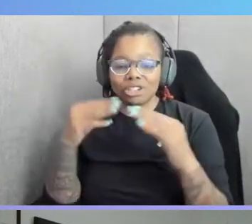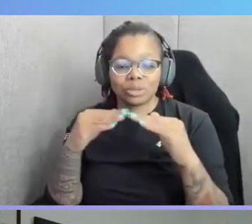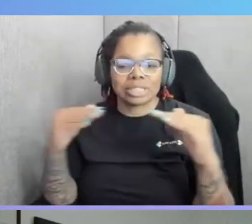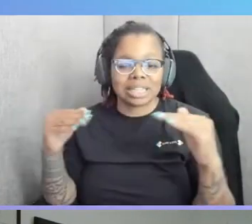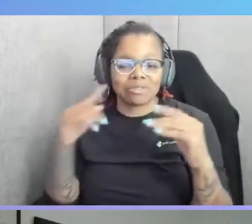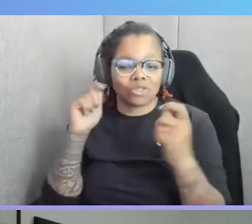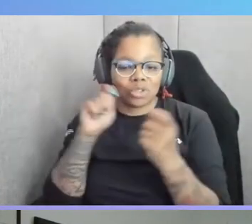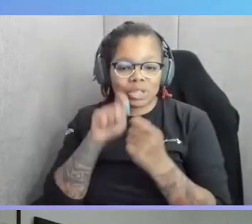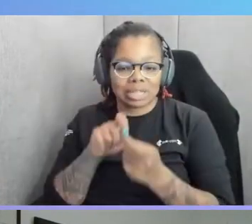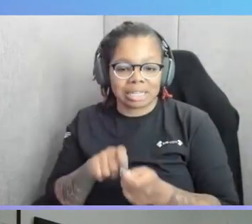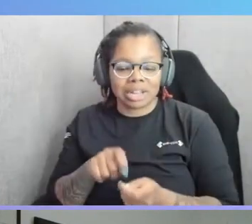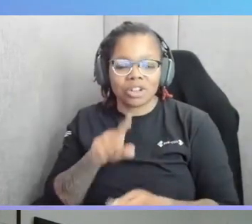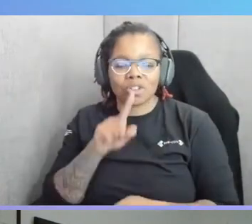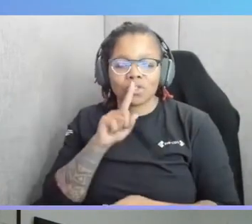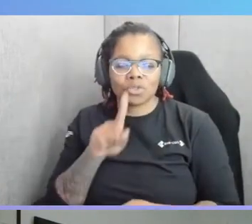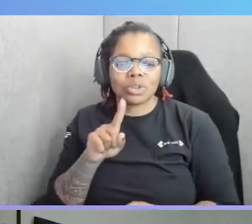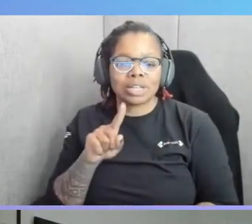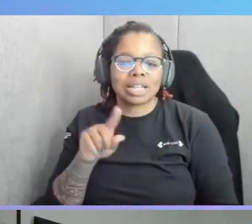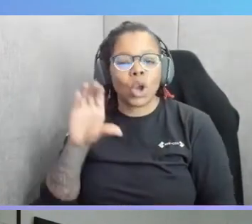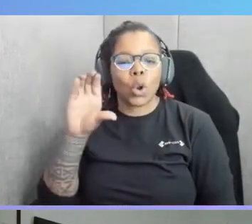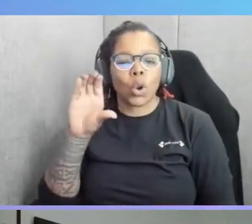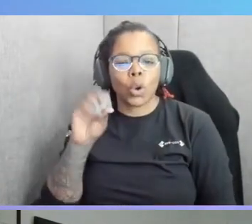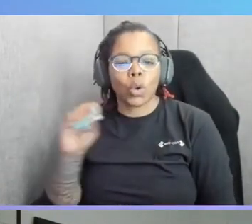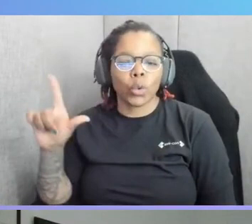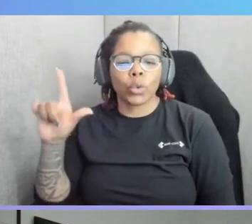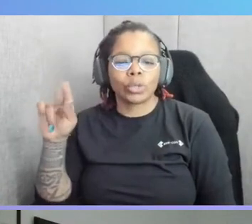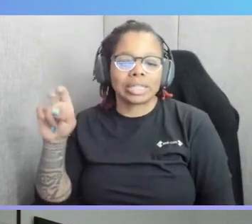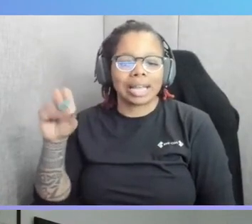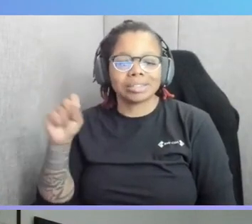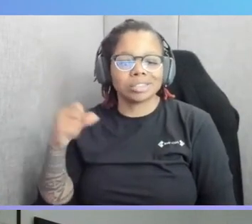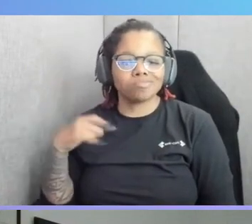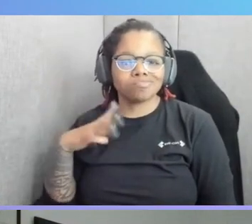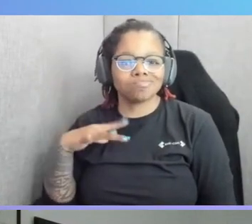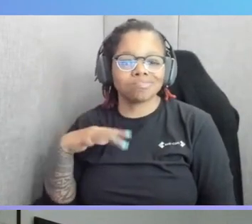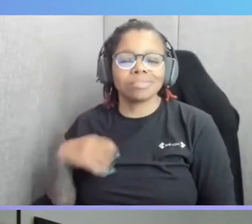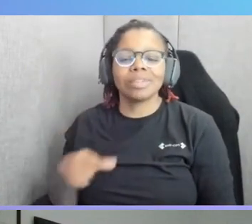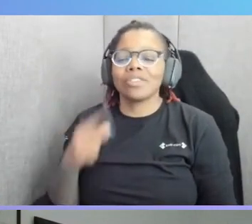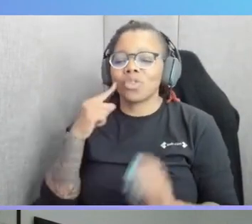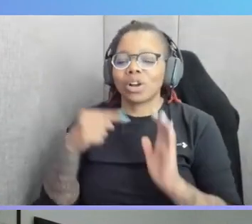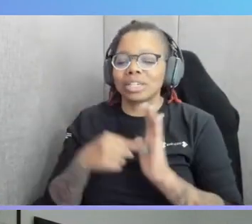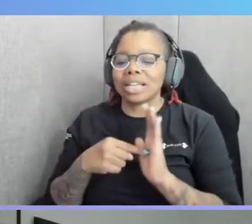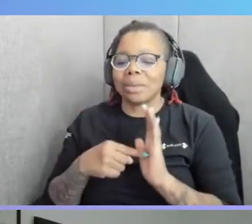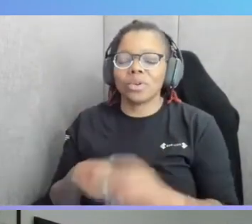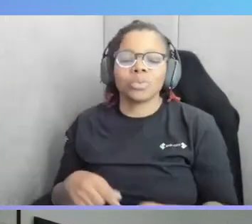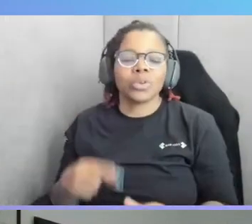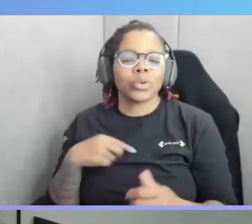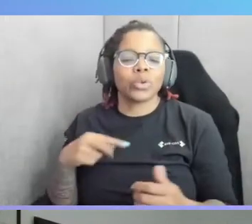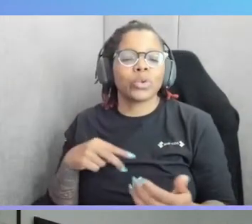coolness factor of the information. And so we for example, went through an image of objects from Abraham